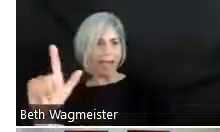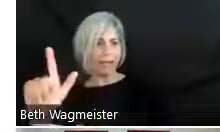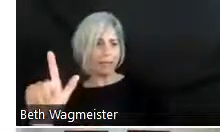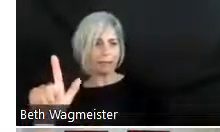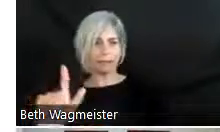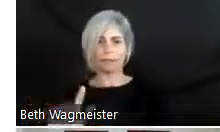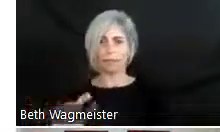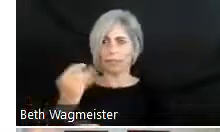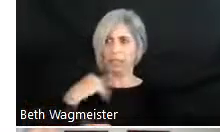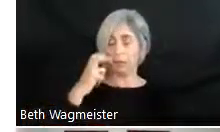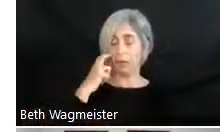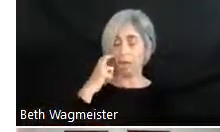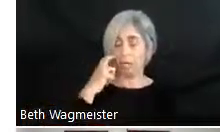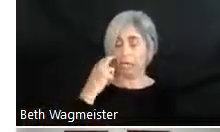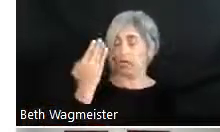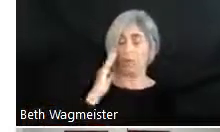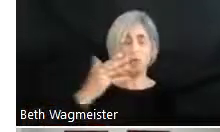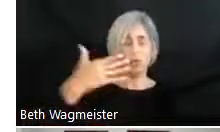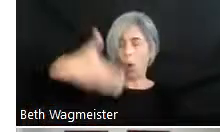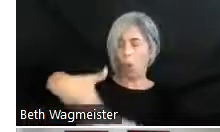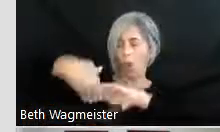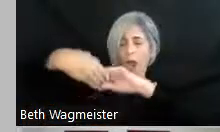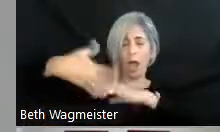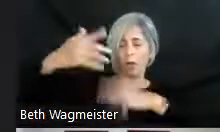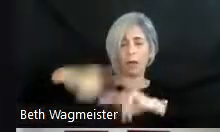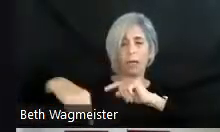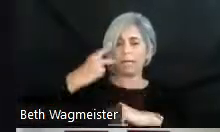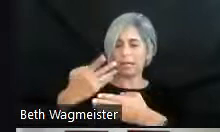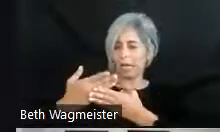If you're blind, you don't know a hand is in front of you. On screen I've got an image